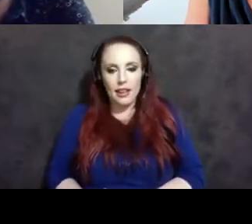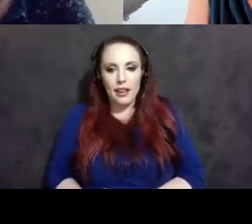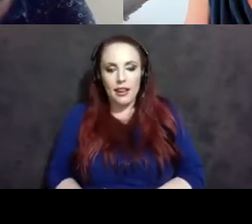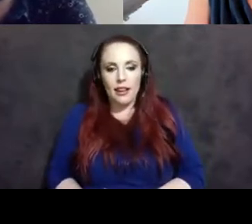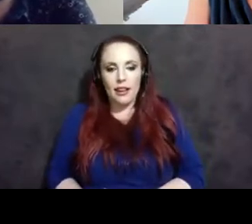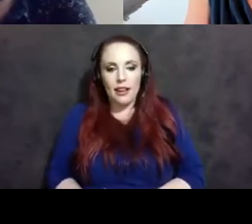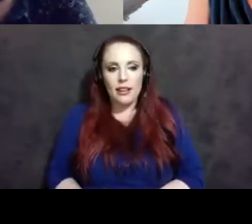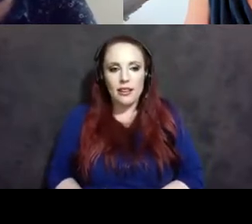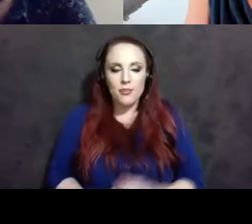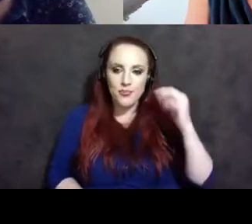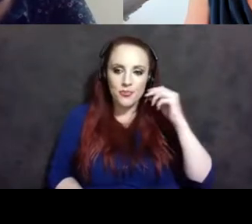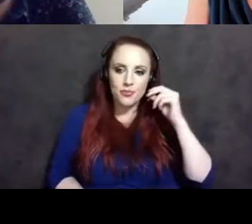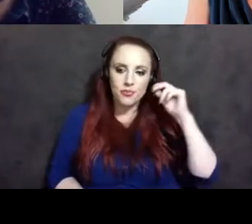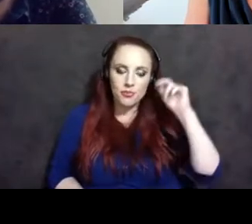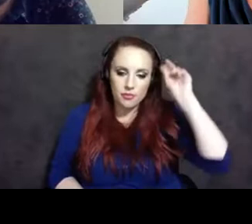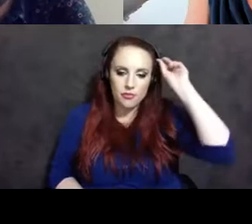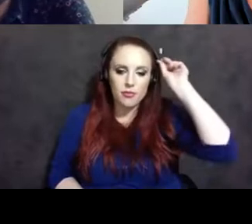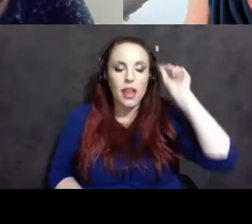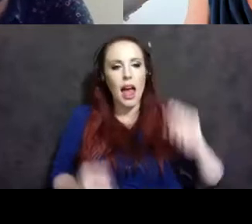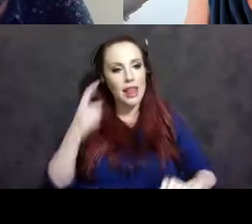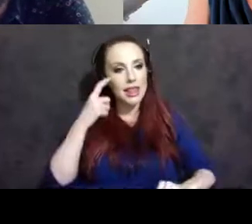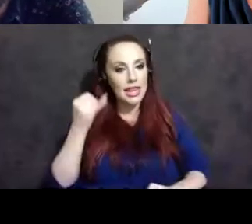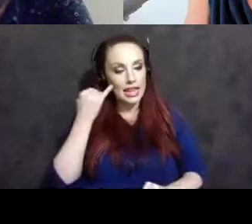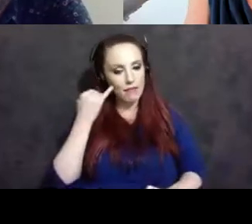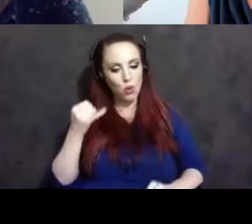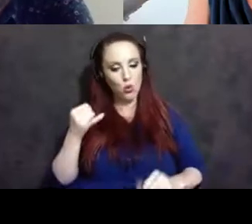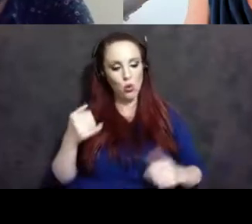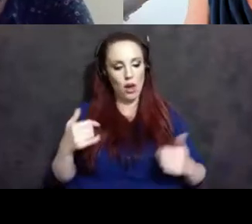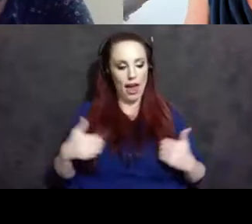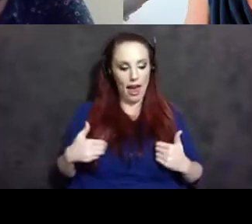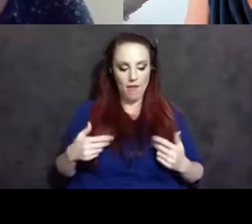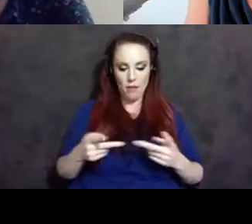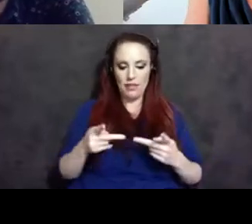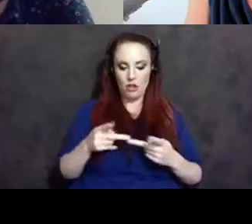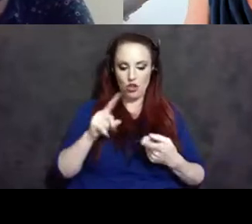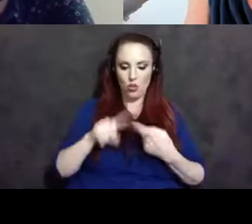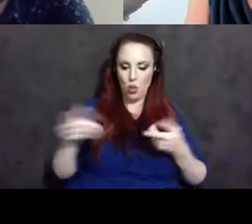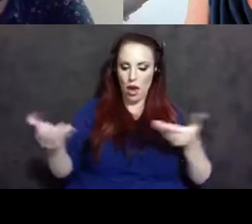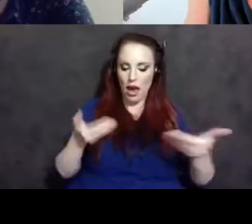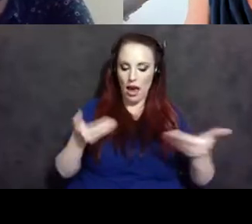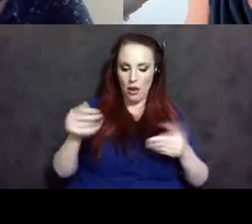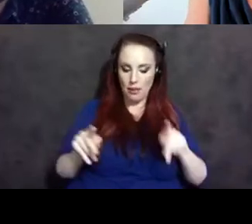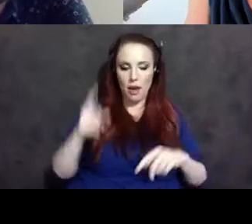I think that's like if you are in a position of hiring people, I think, like, it's a very, very important position.